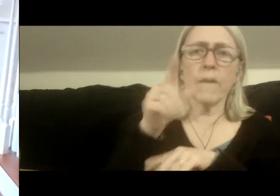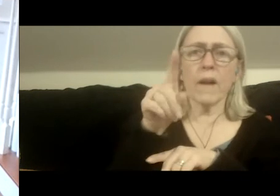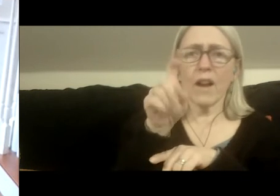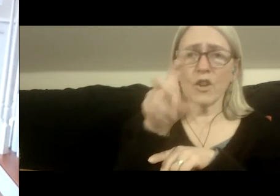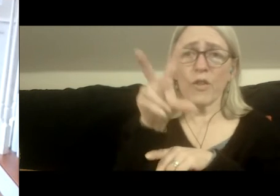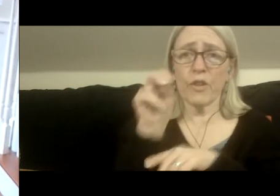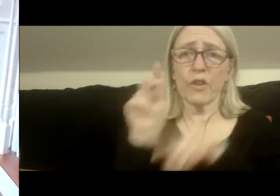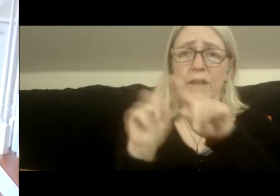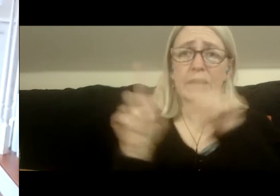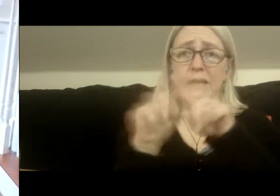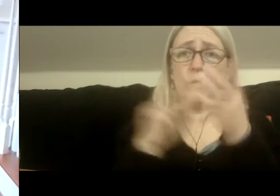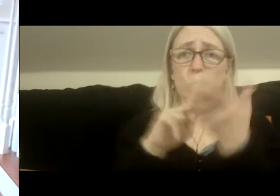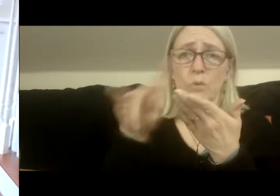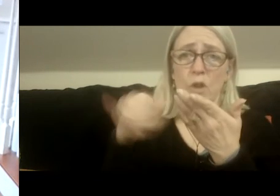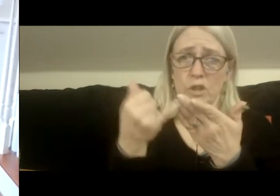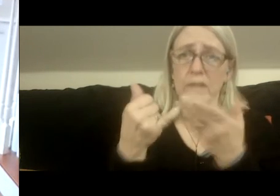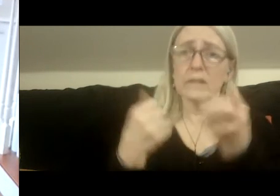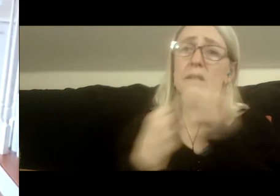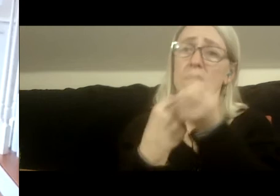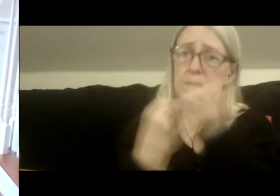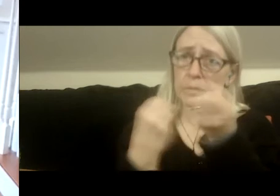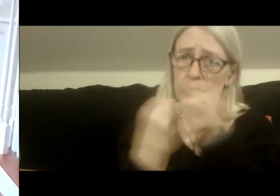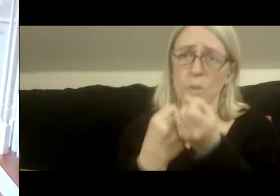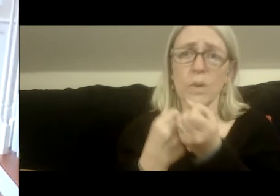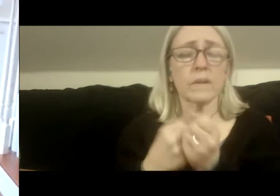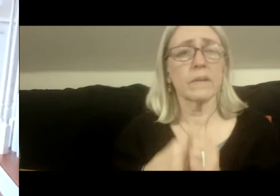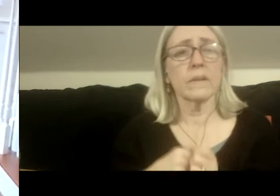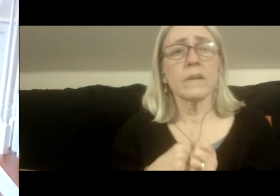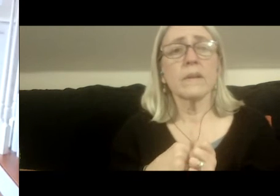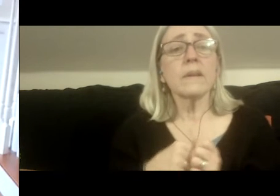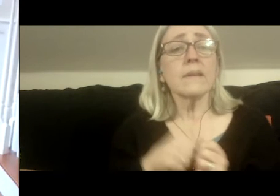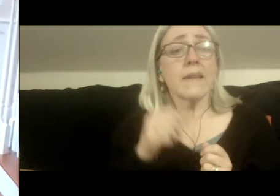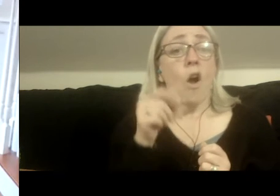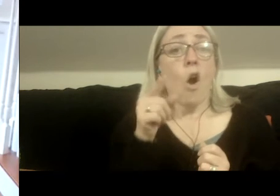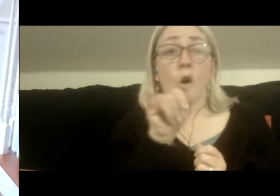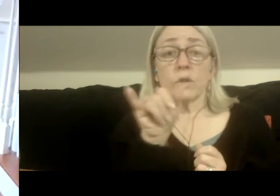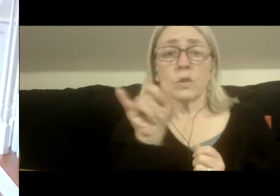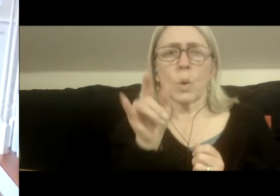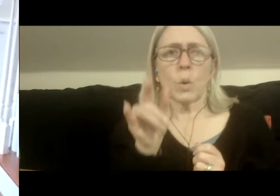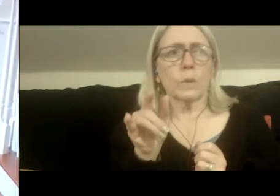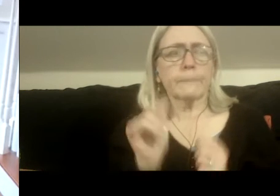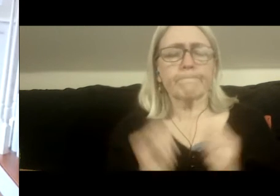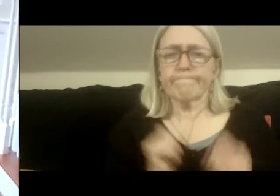They also supported efforts to get life-saving ventilators and supplies to local hospitals